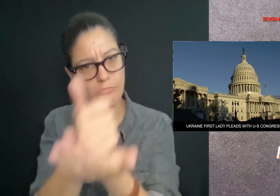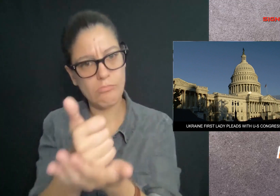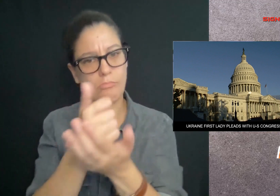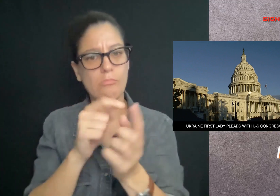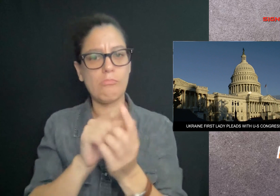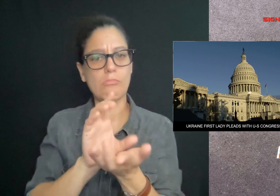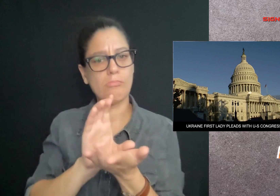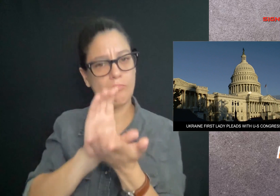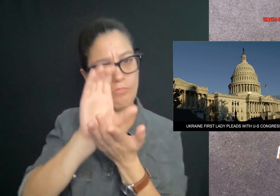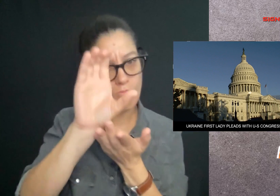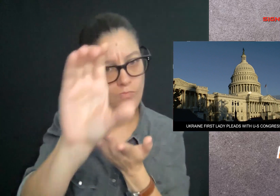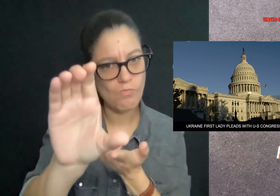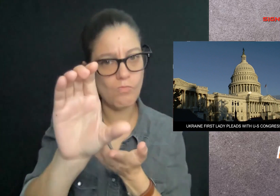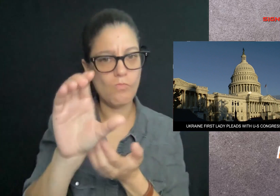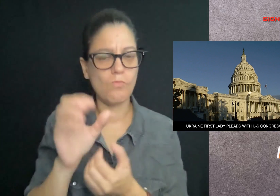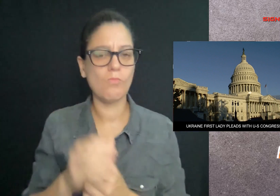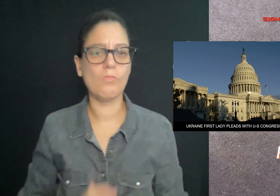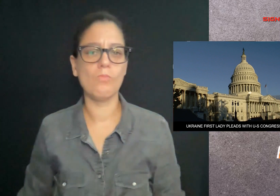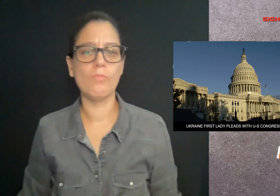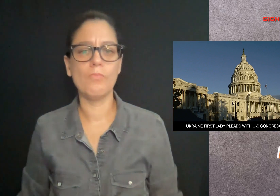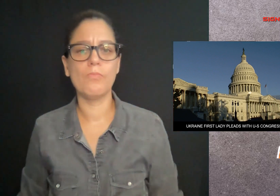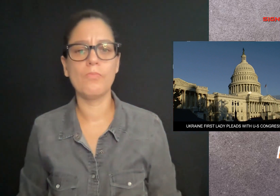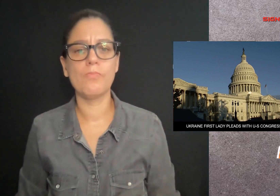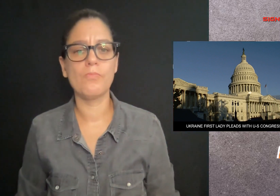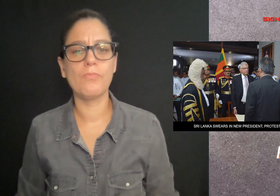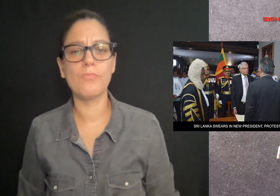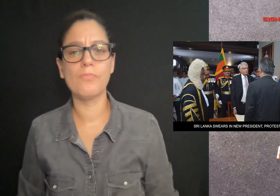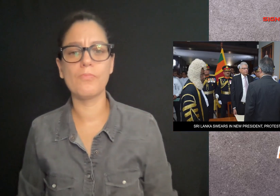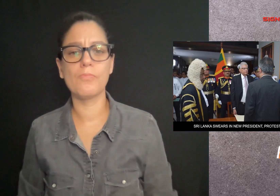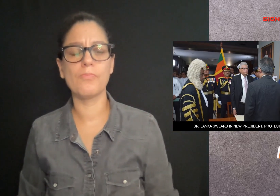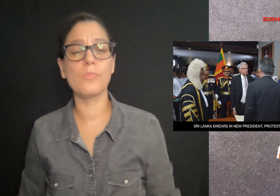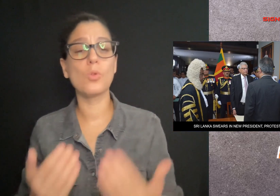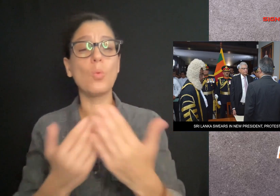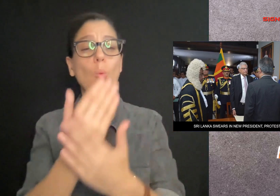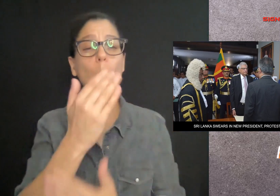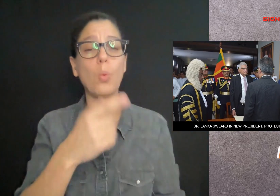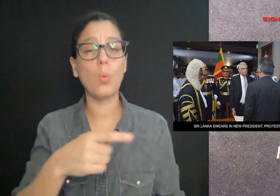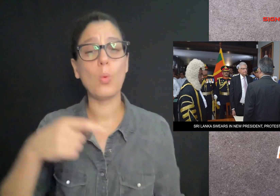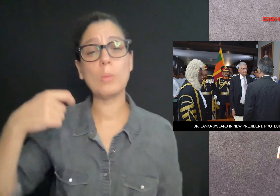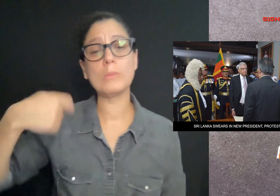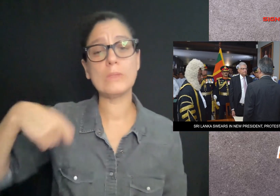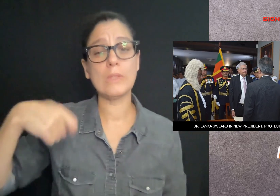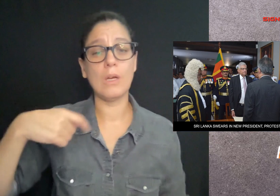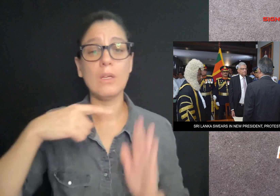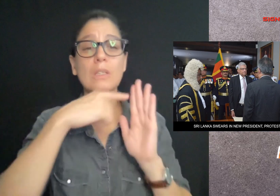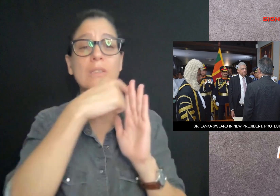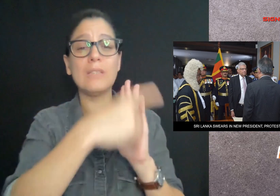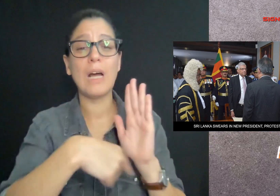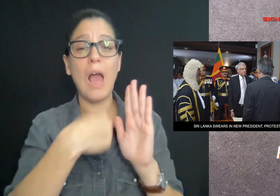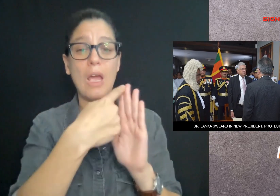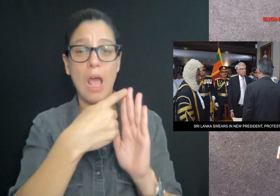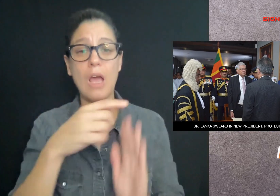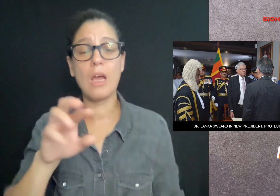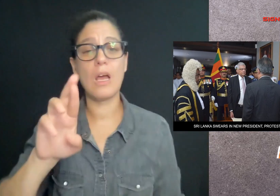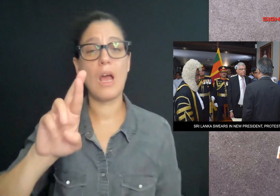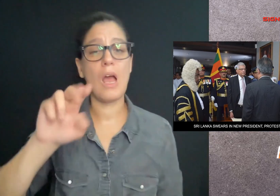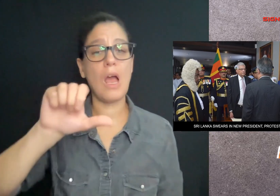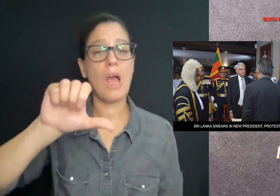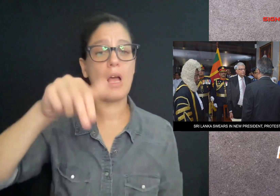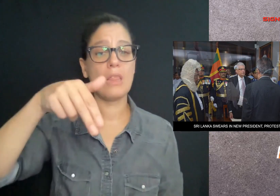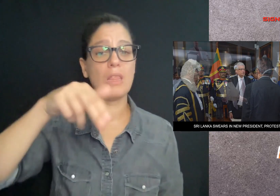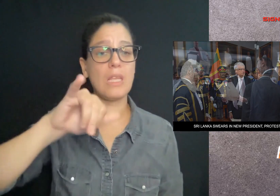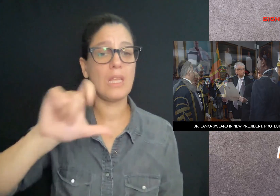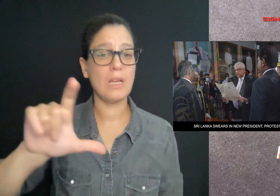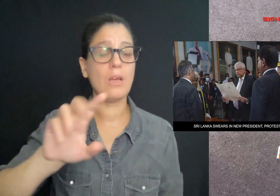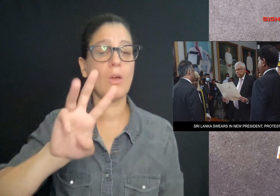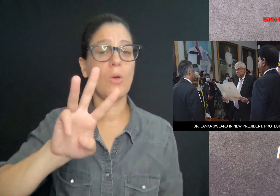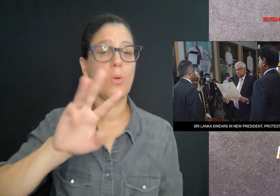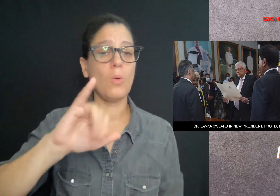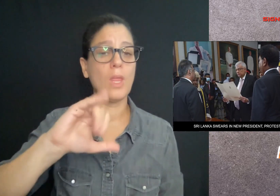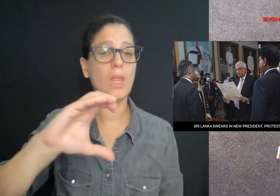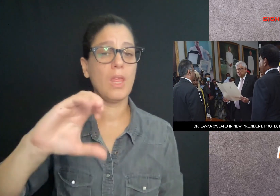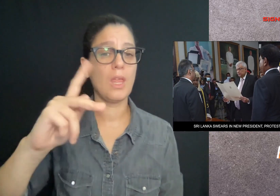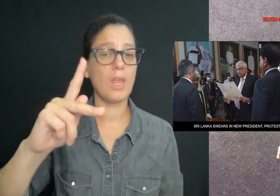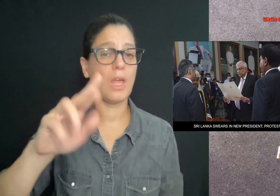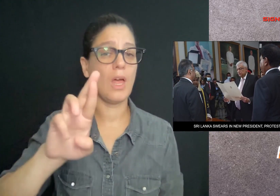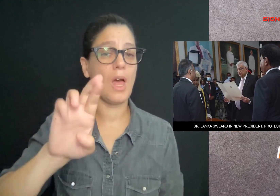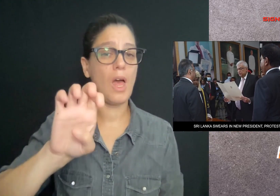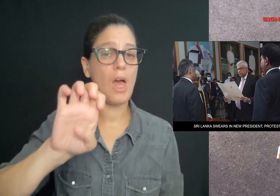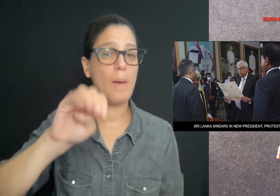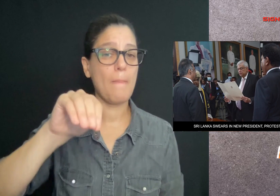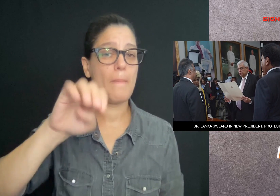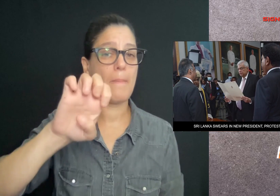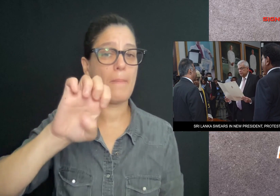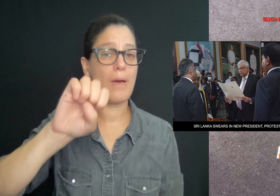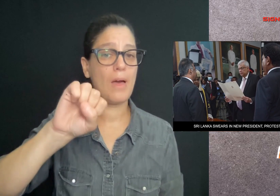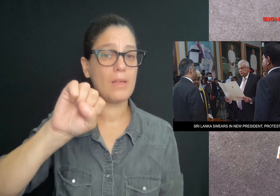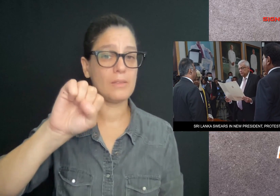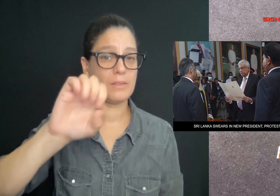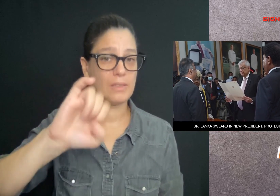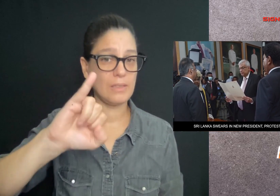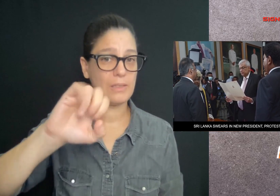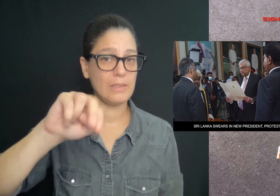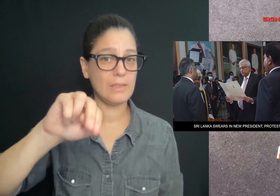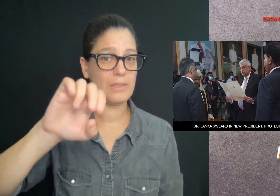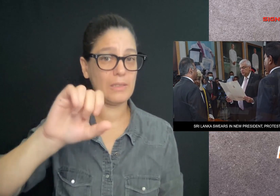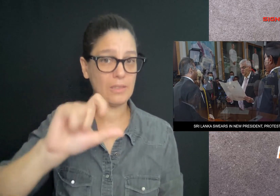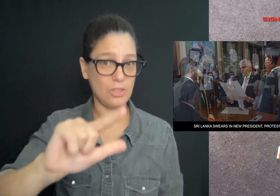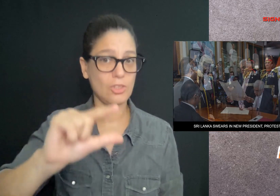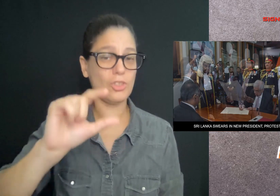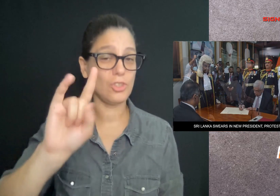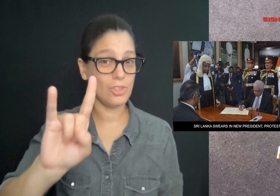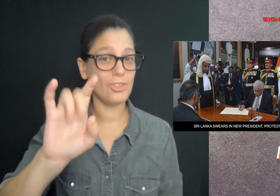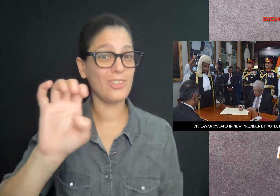funding